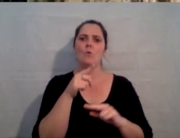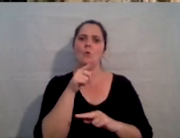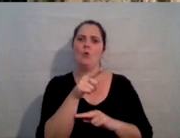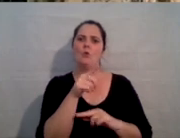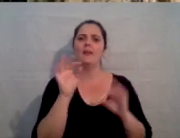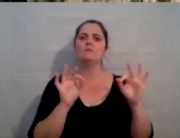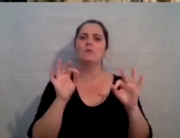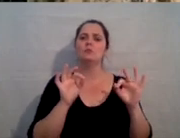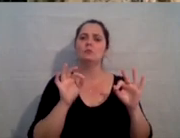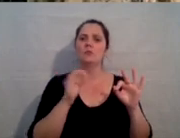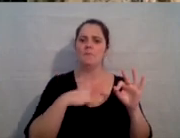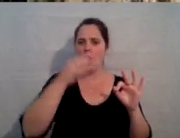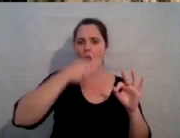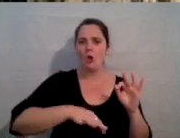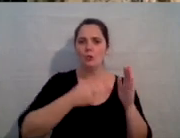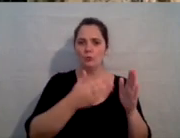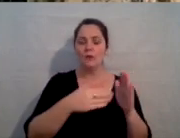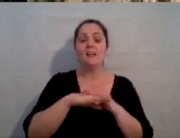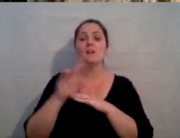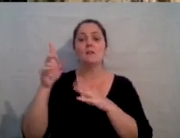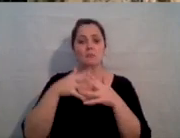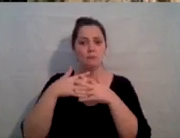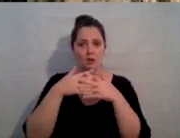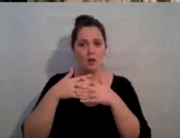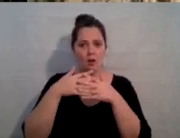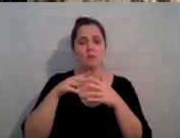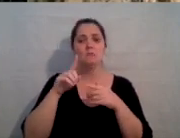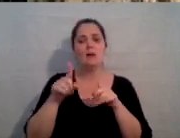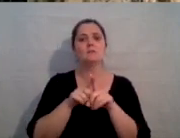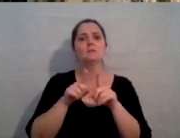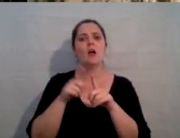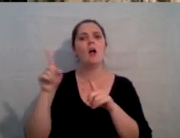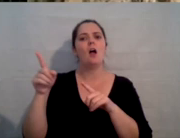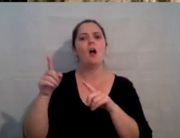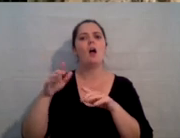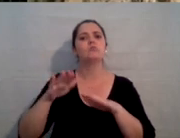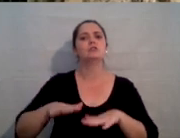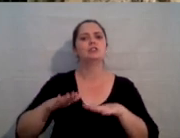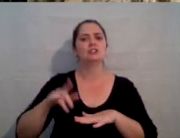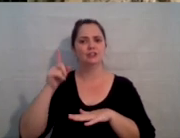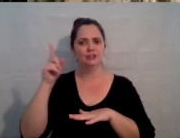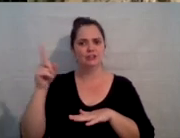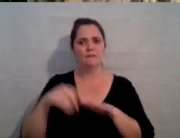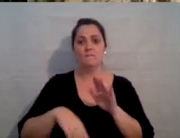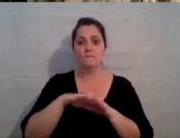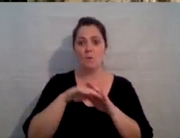also in Victoria and Britain – they would wear black masks across their entire face, so if you can imagine have a nude model posing